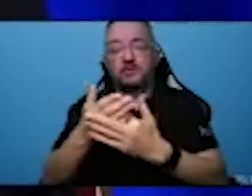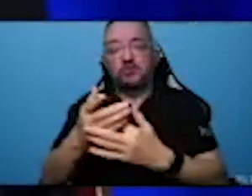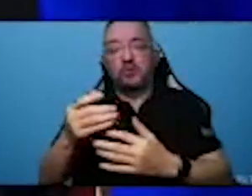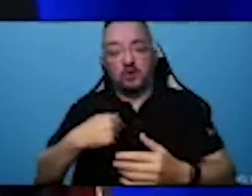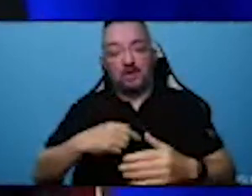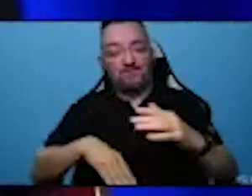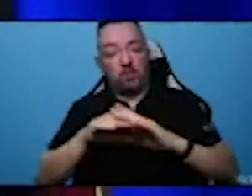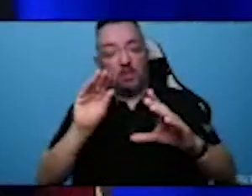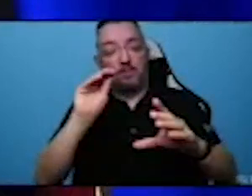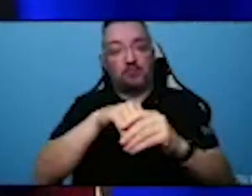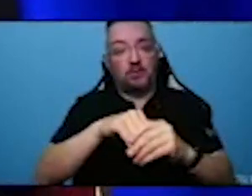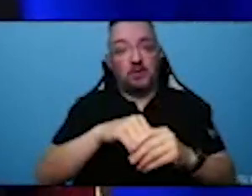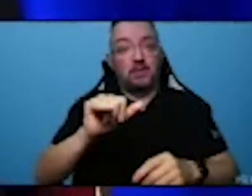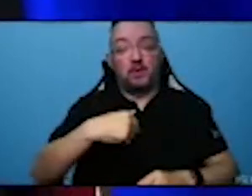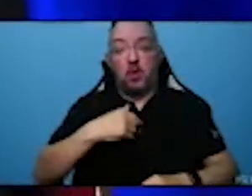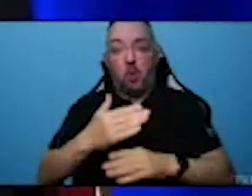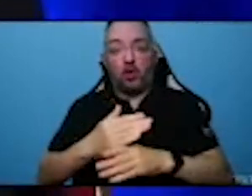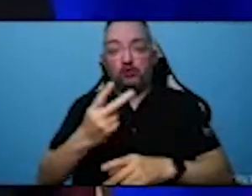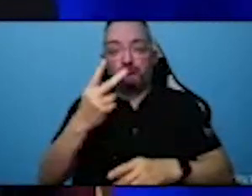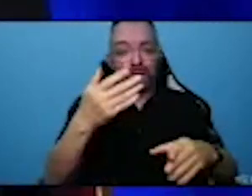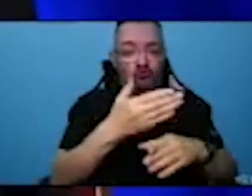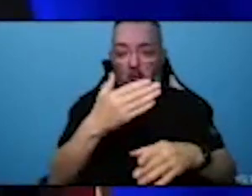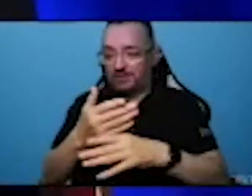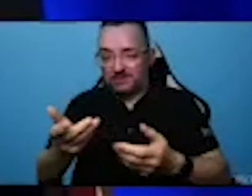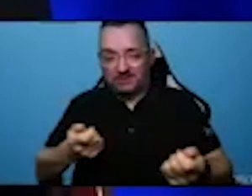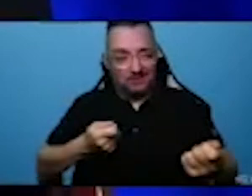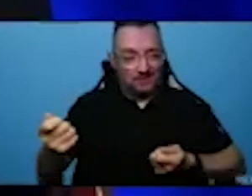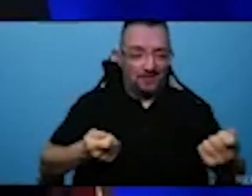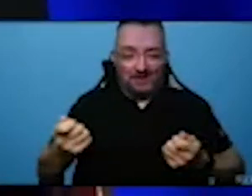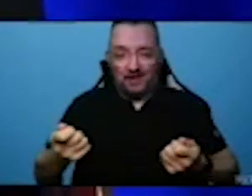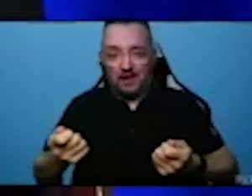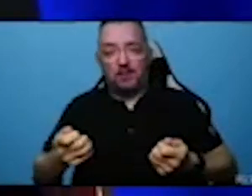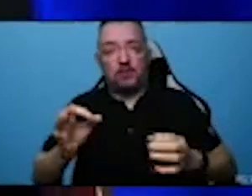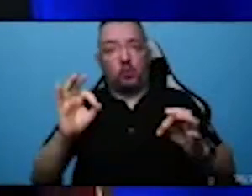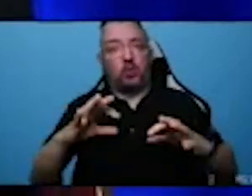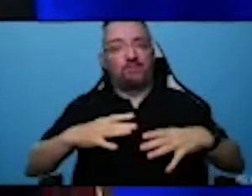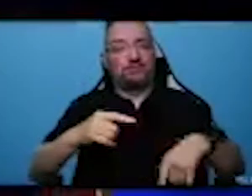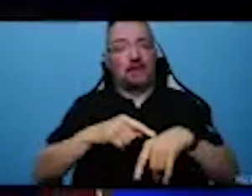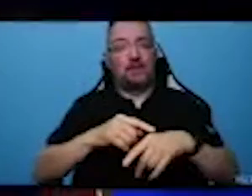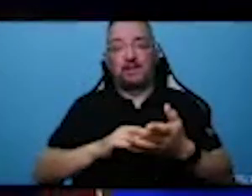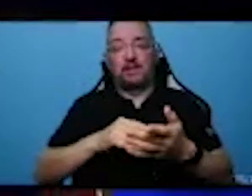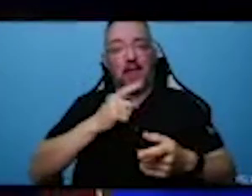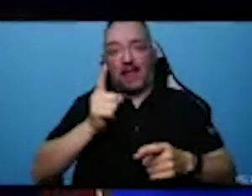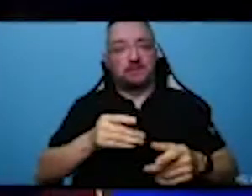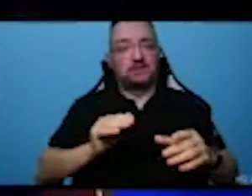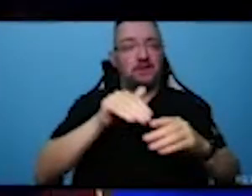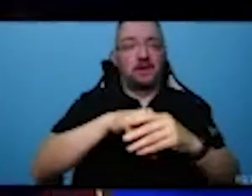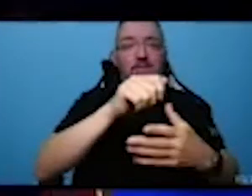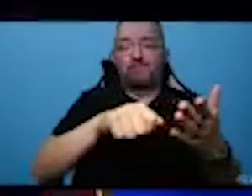to try and get through your working life. So poverty and participation of lived experience are essential. Well, it's interesting just as, as we move towards the conclusion and Rebekah